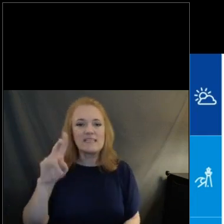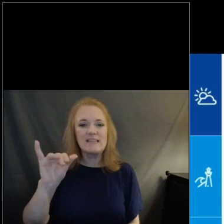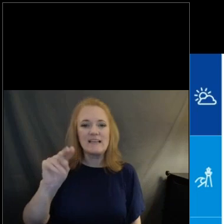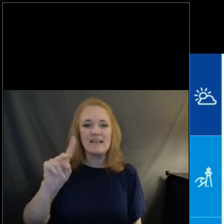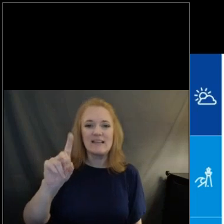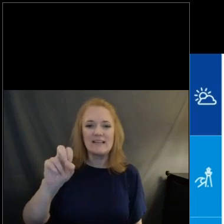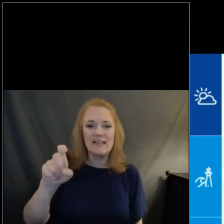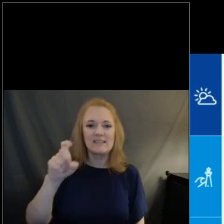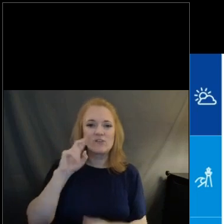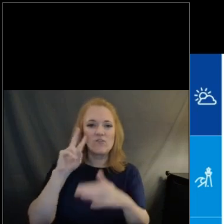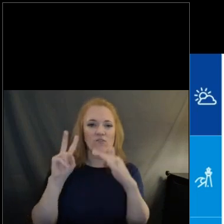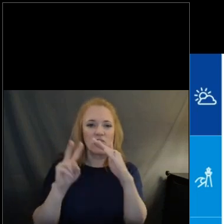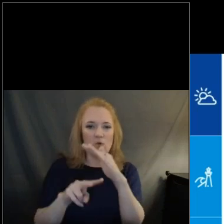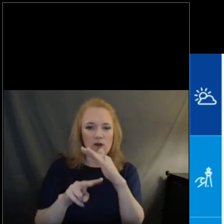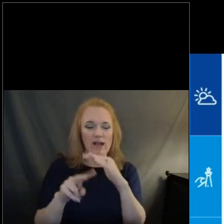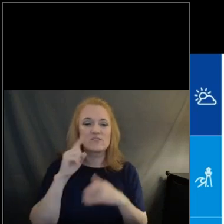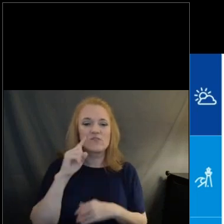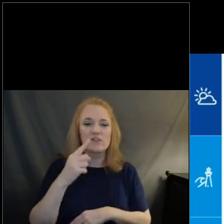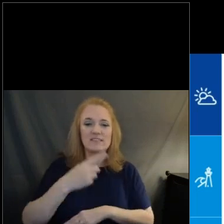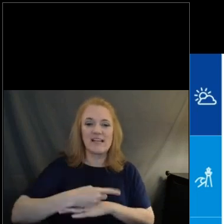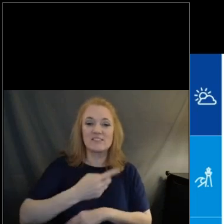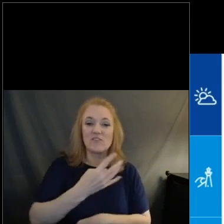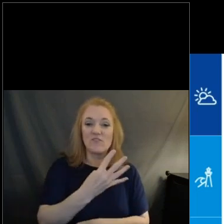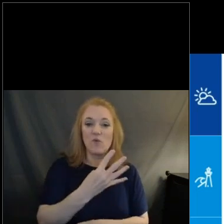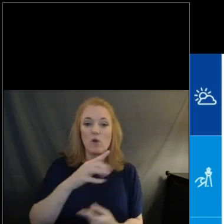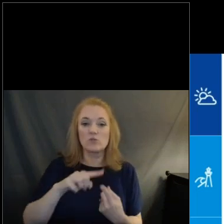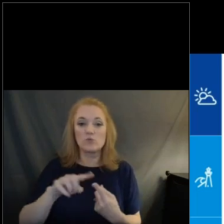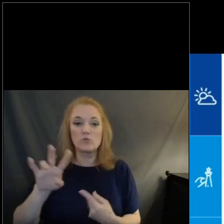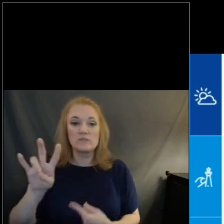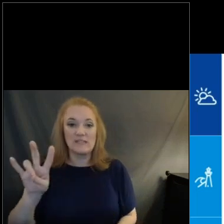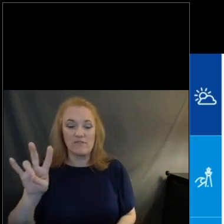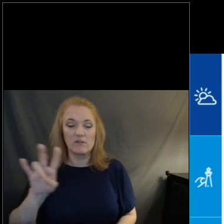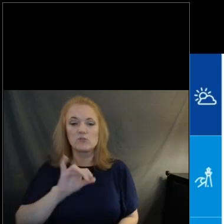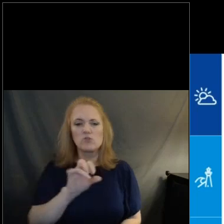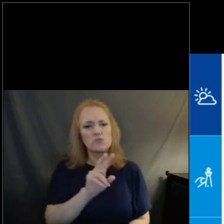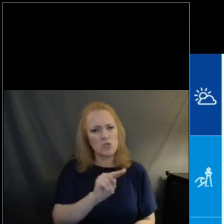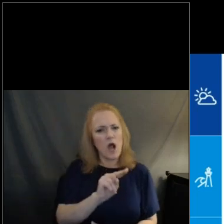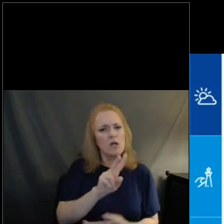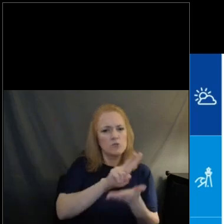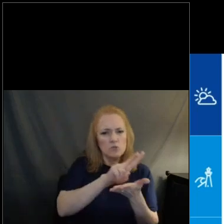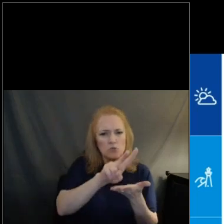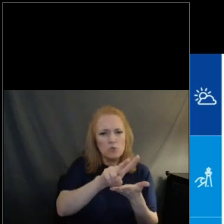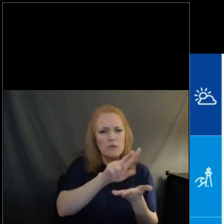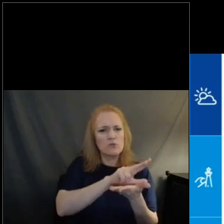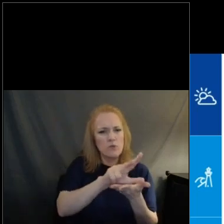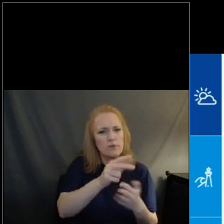to seven. So while Jon's products are kind of looking out there two, three weeks in advance,